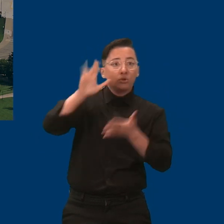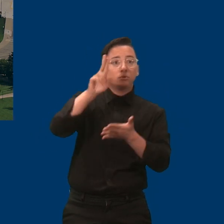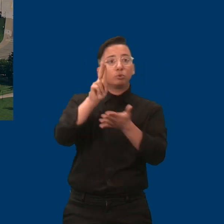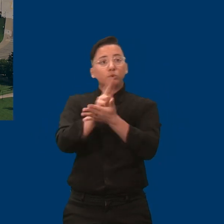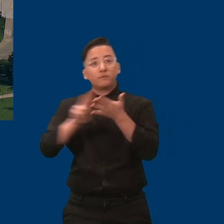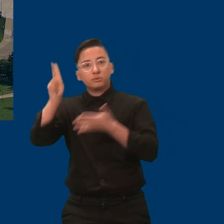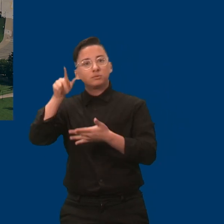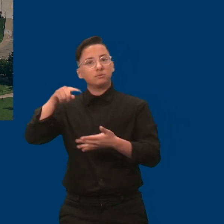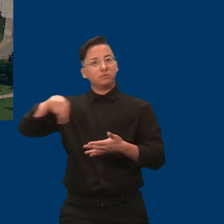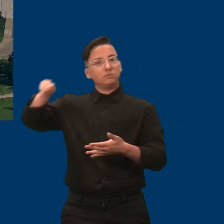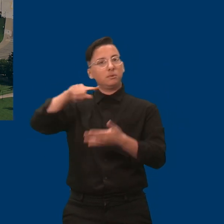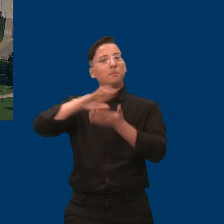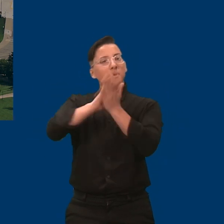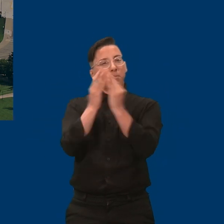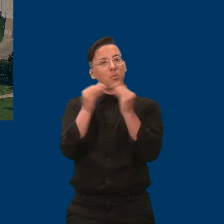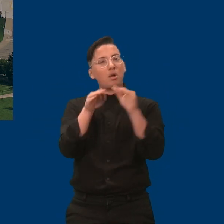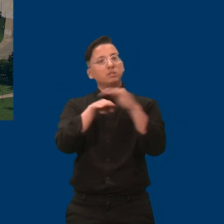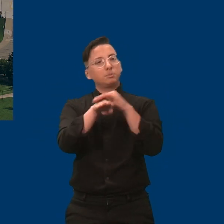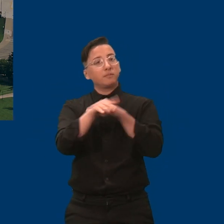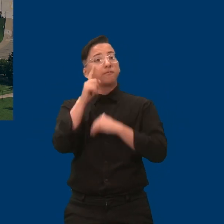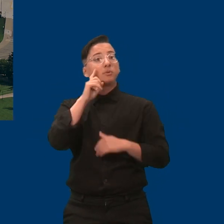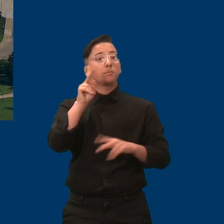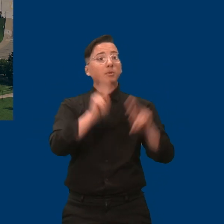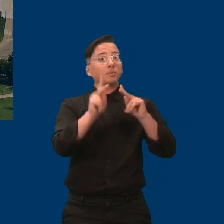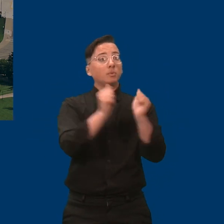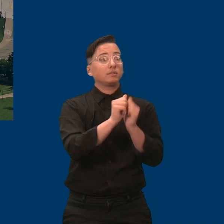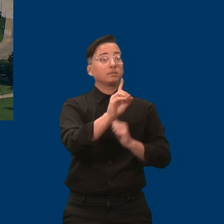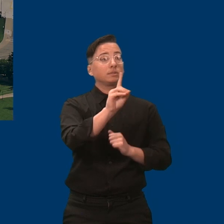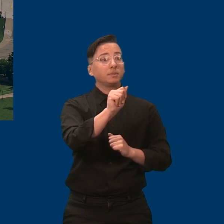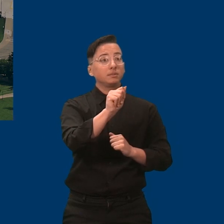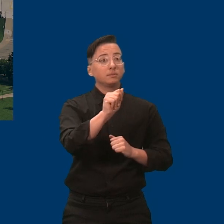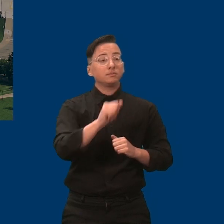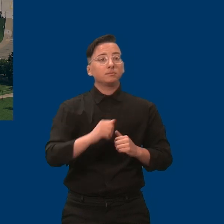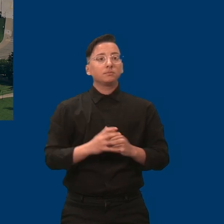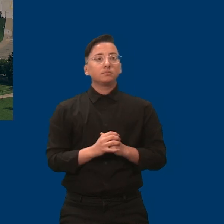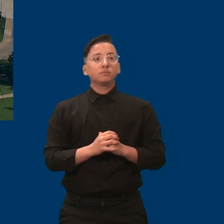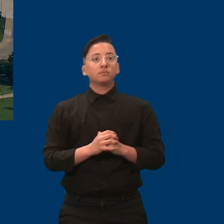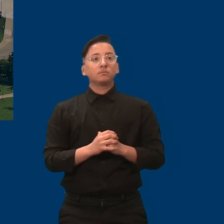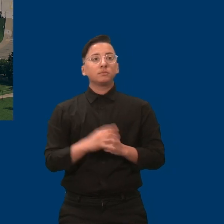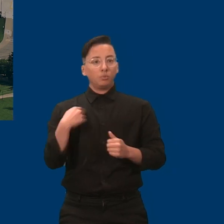We are partnering with state agencies like the Department of Natural Resources to ensure that our state